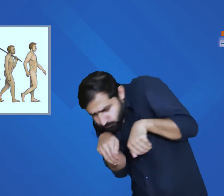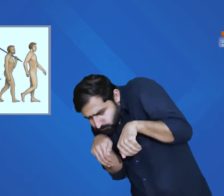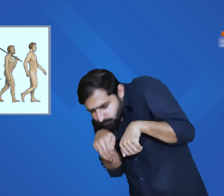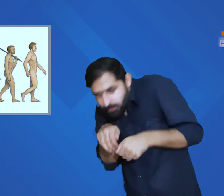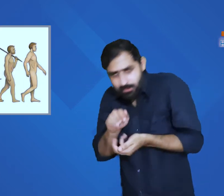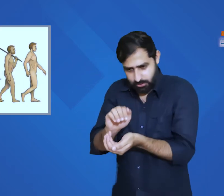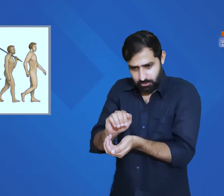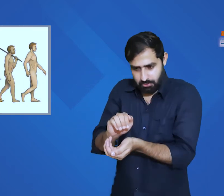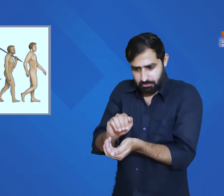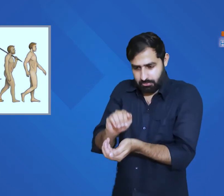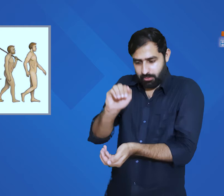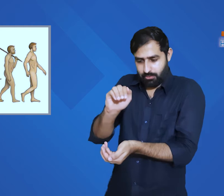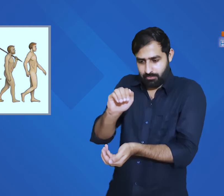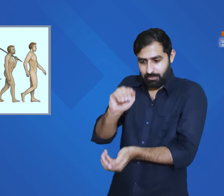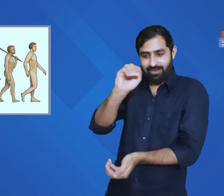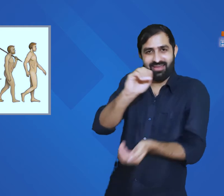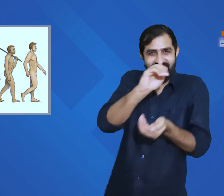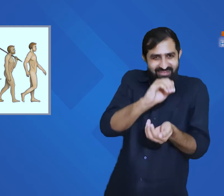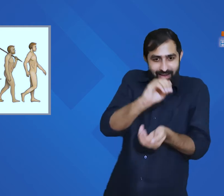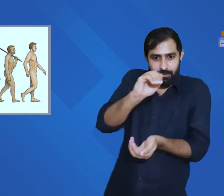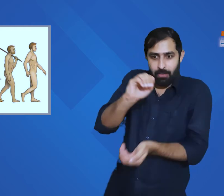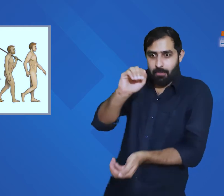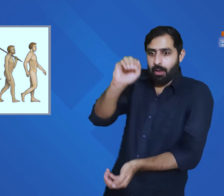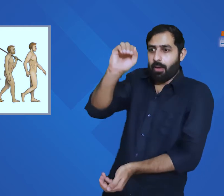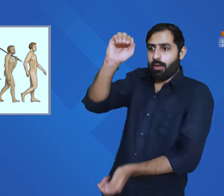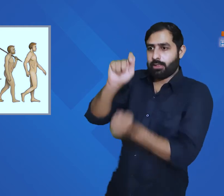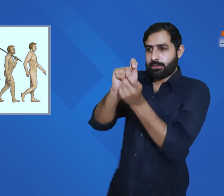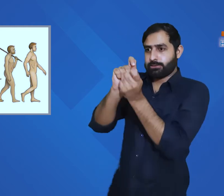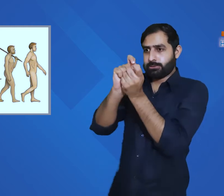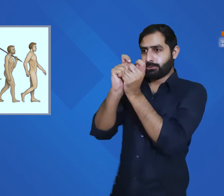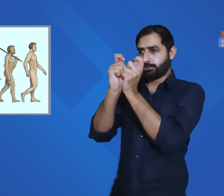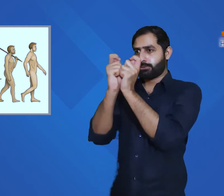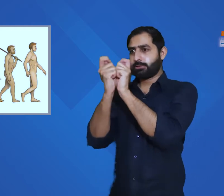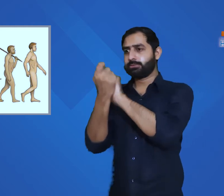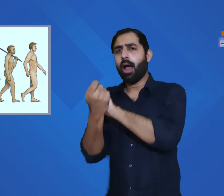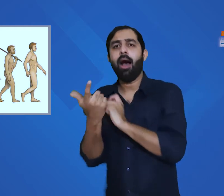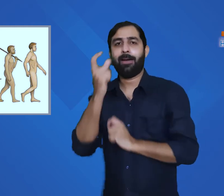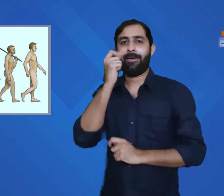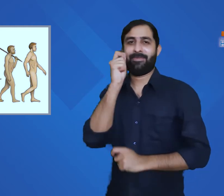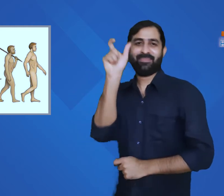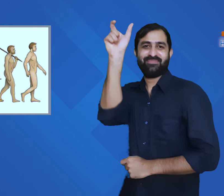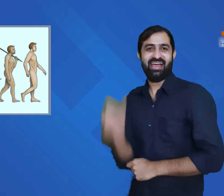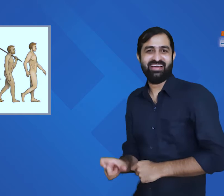It is the development of humans from the cave man age to today. It is a process of physical change